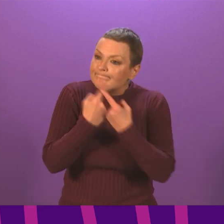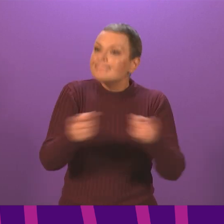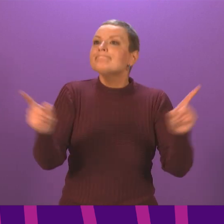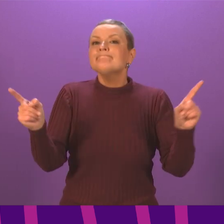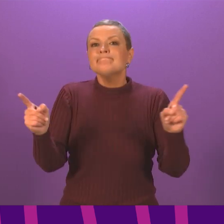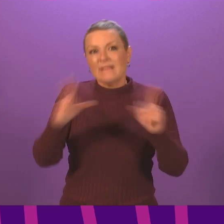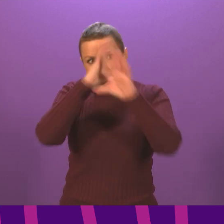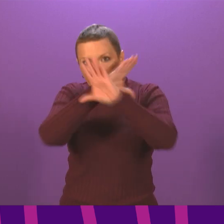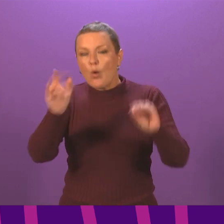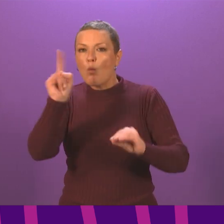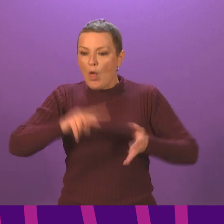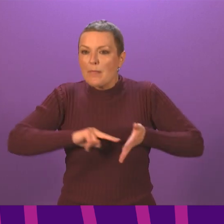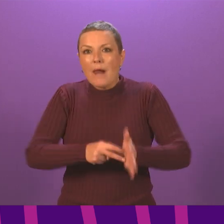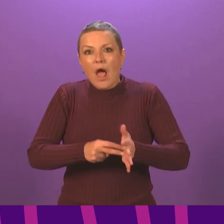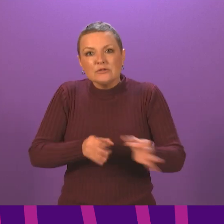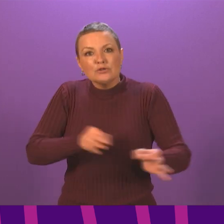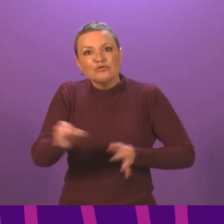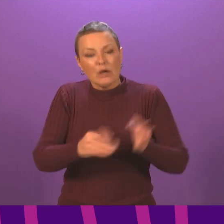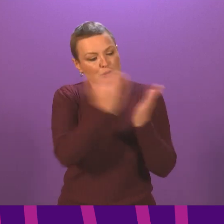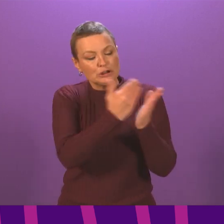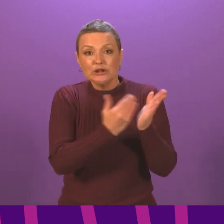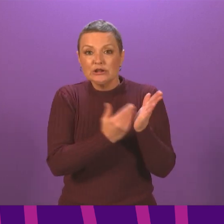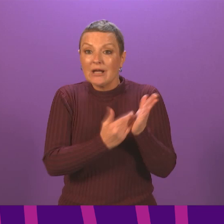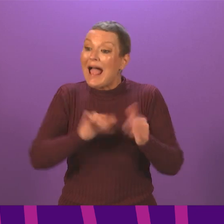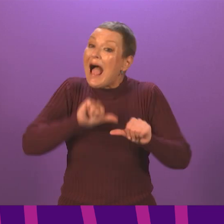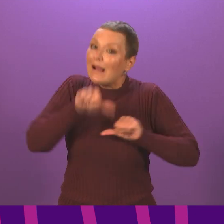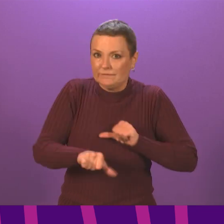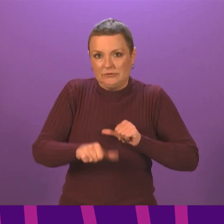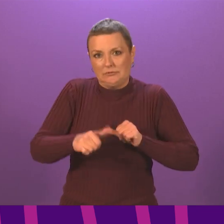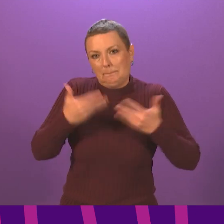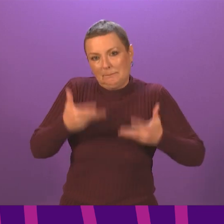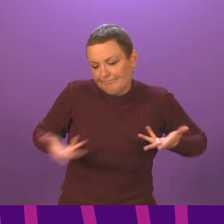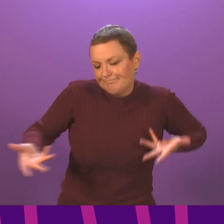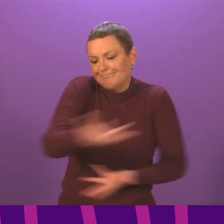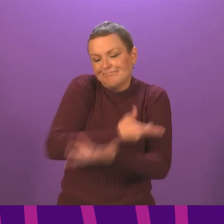once he has completed his necessary and perfectly proper discussions with Universities Scotland